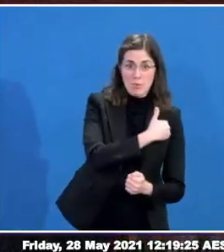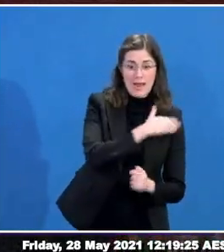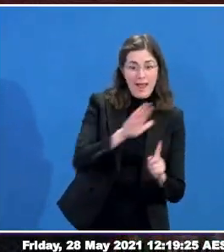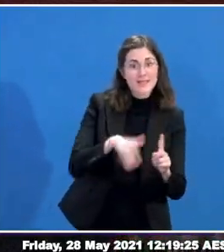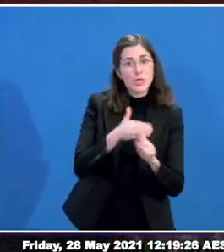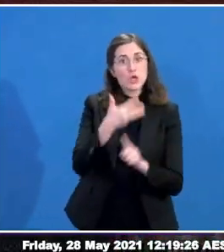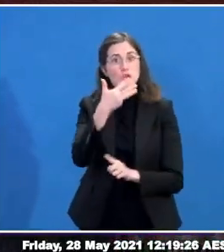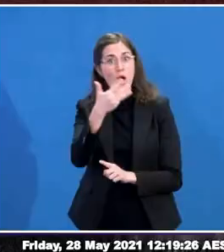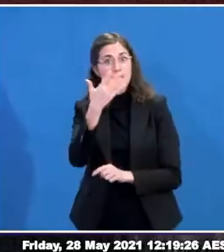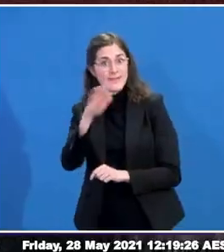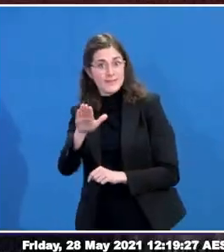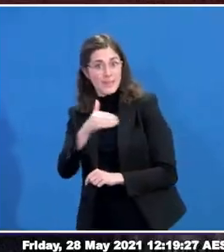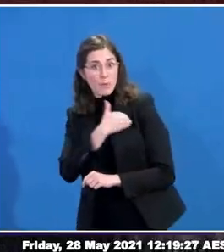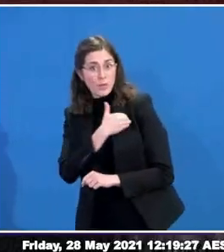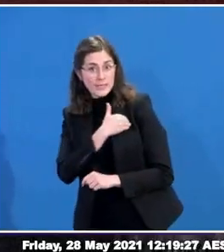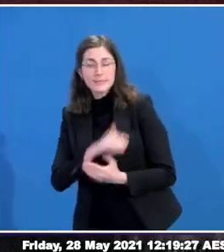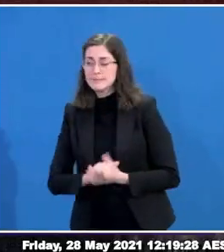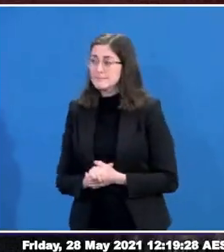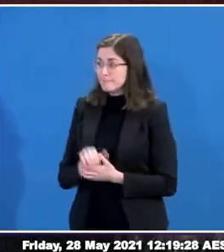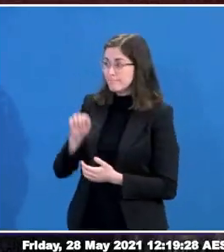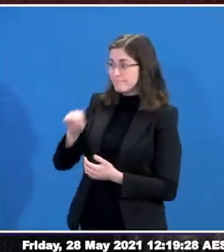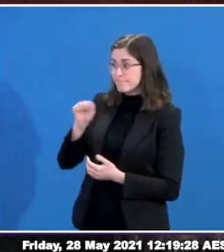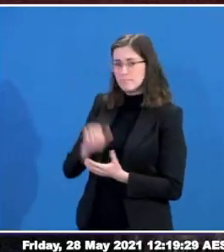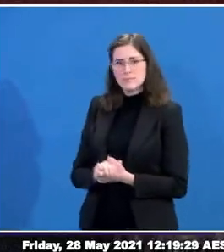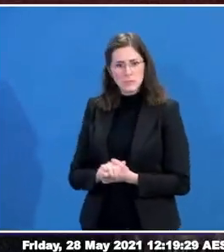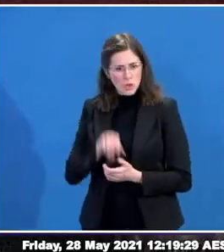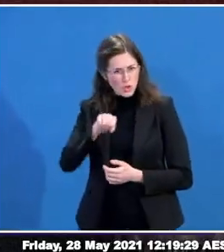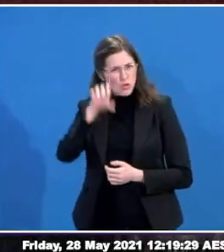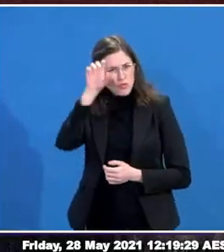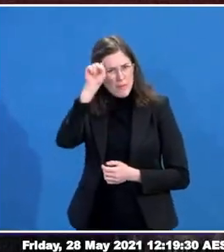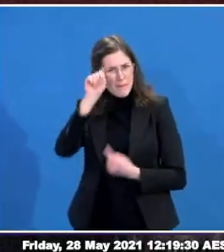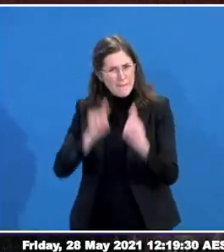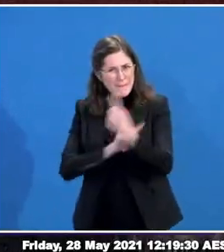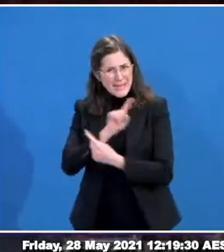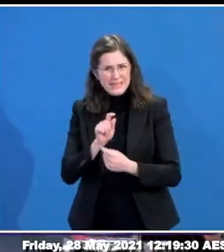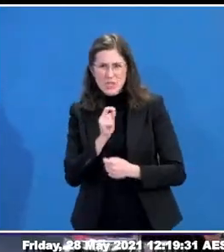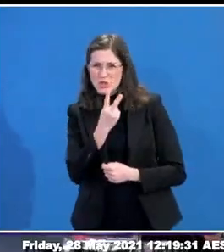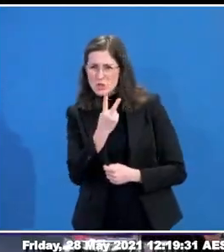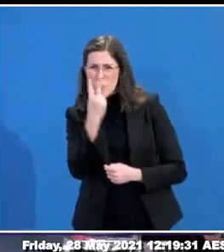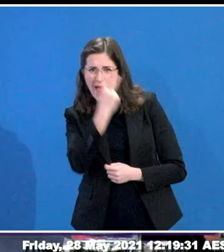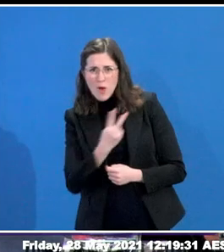Yes. Does it accord with your recollection that this meeting took approximately two hours and 20 minutes? Yes.